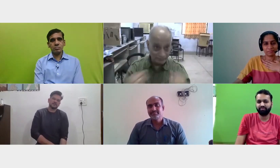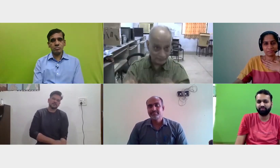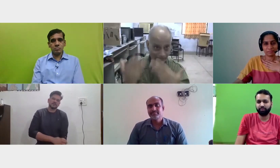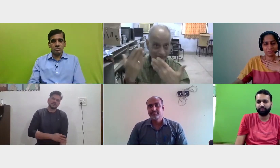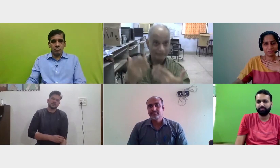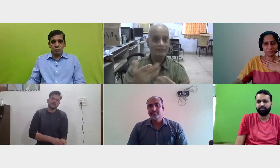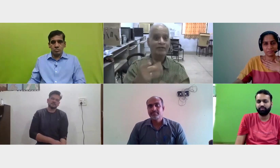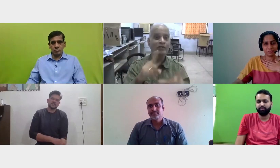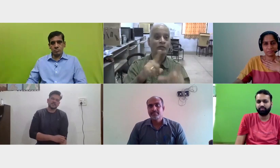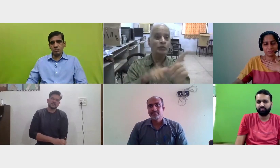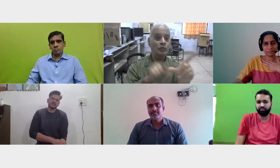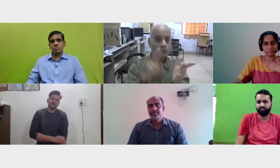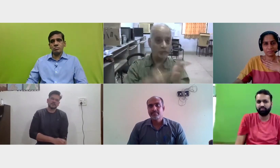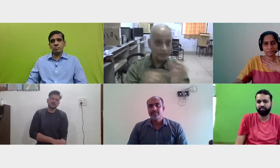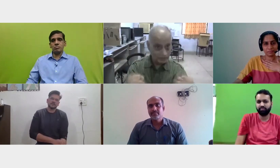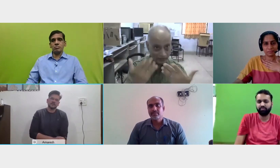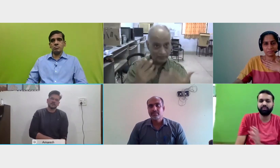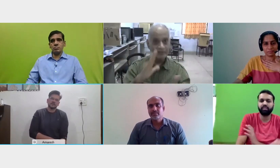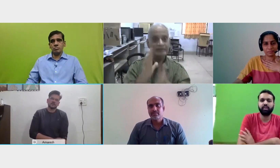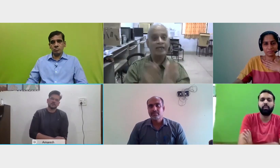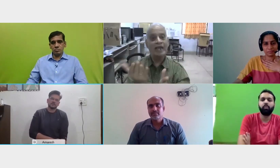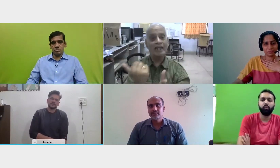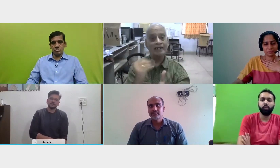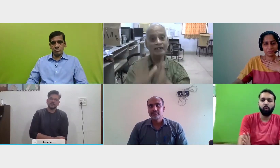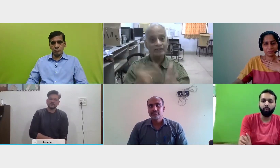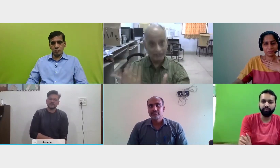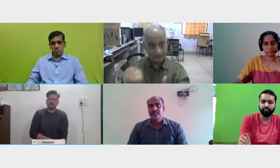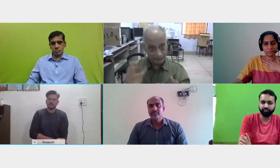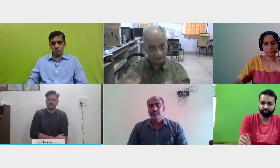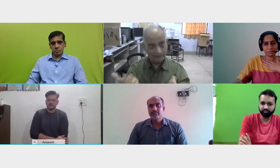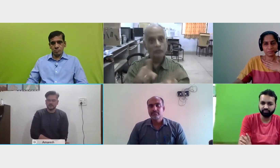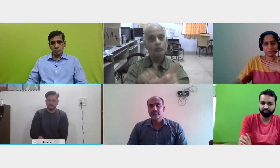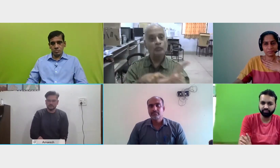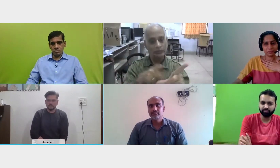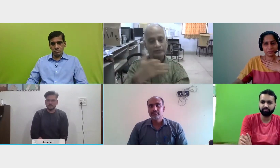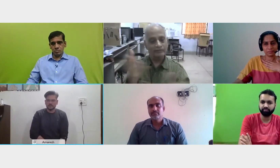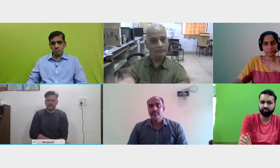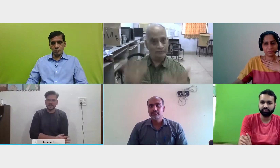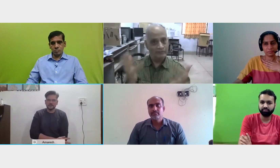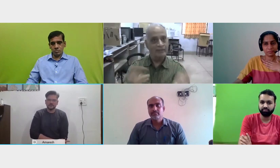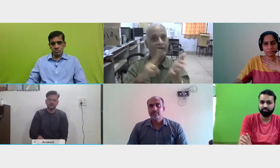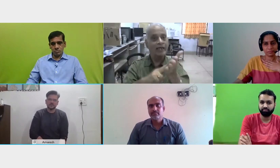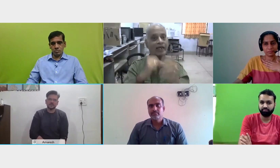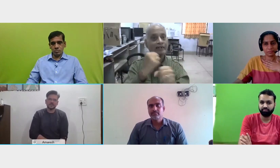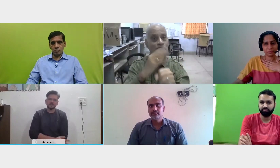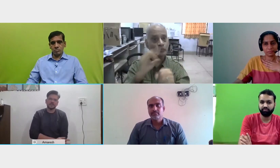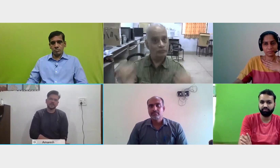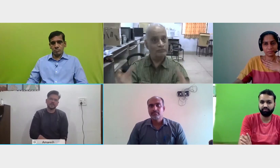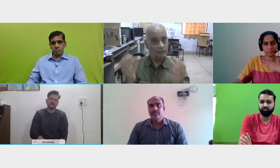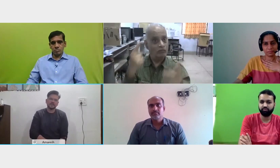resources online meetings and a lot of people have started sign language resources like